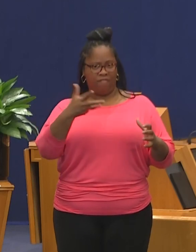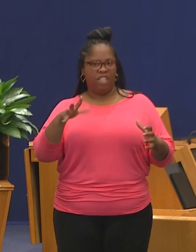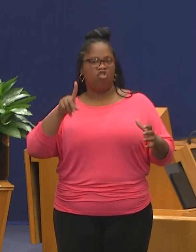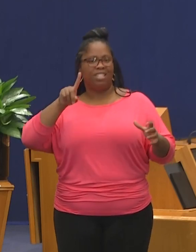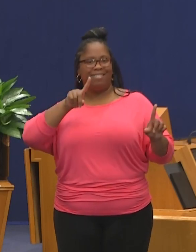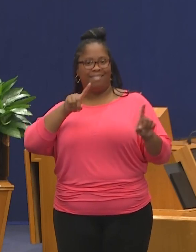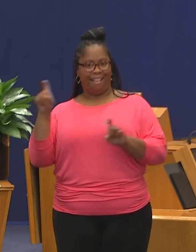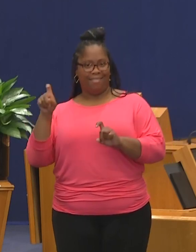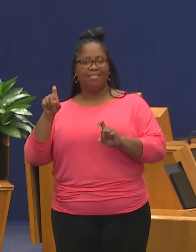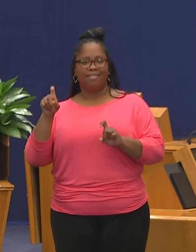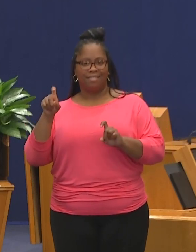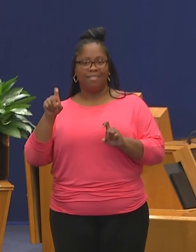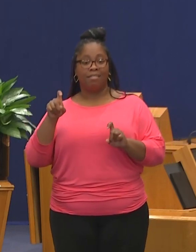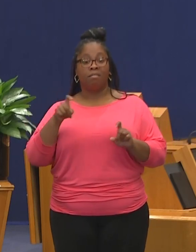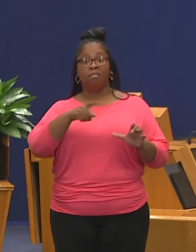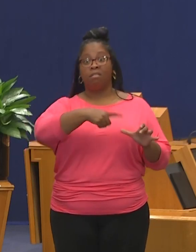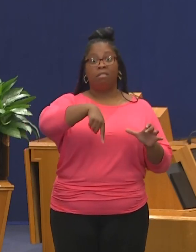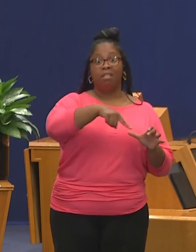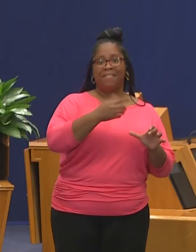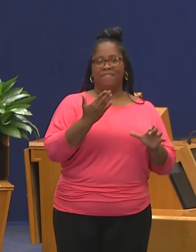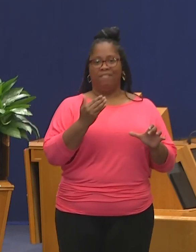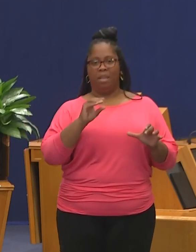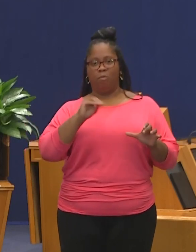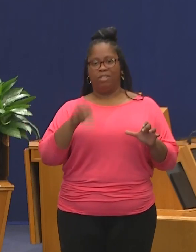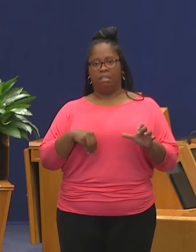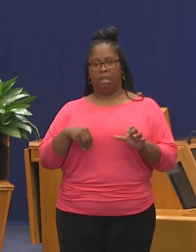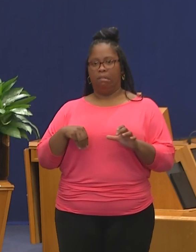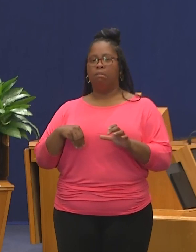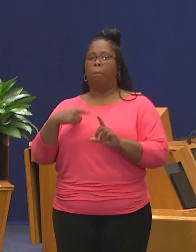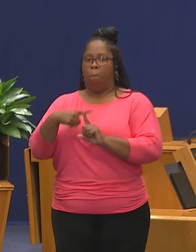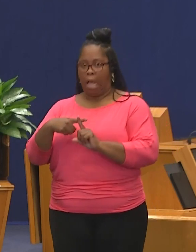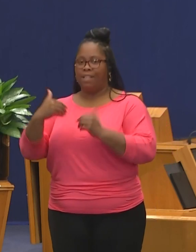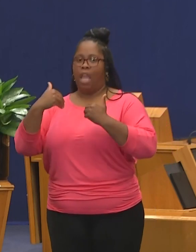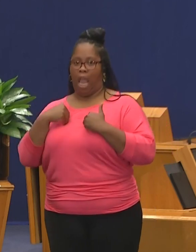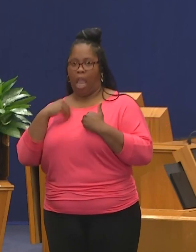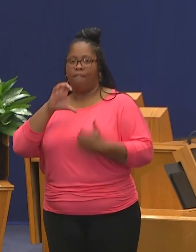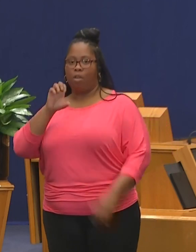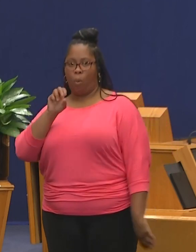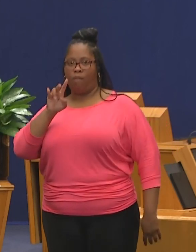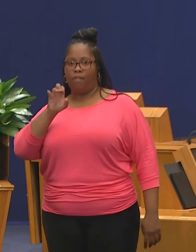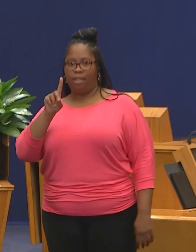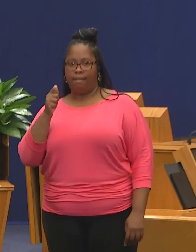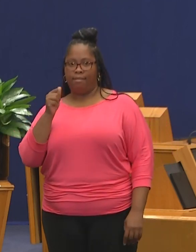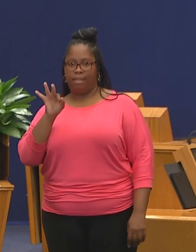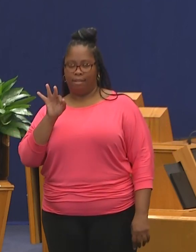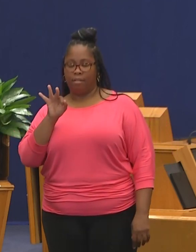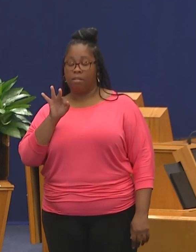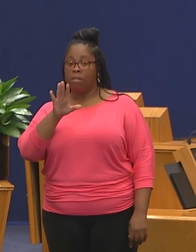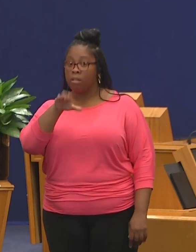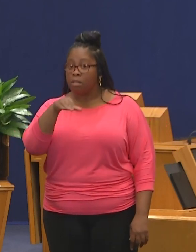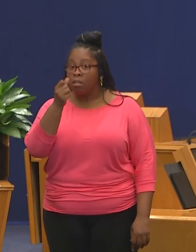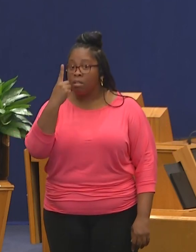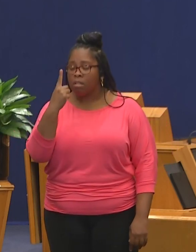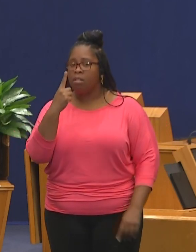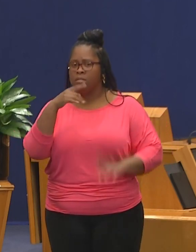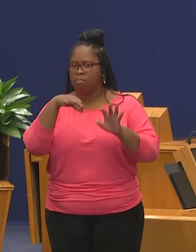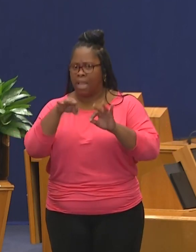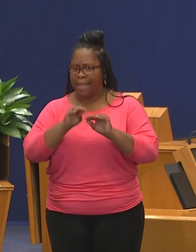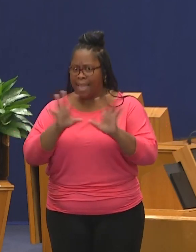HAVE BEEN TESTED IN L.A. COUNTY. 15 PERCENT WERE POSITIVE.